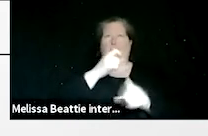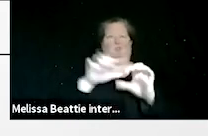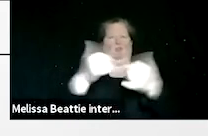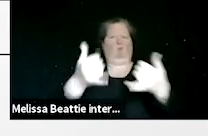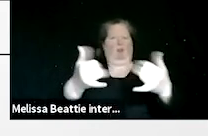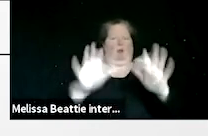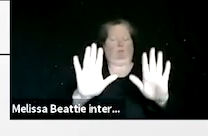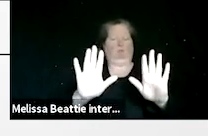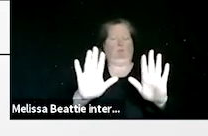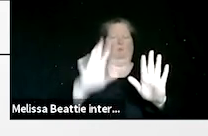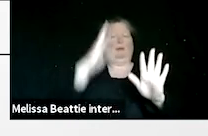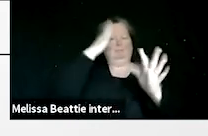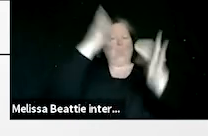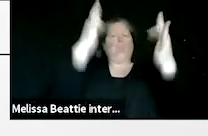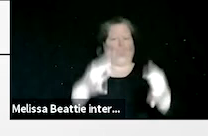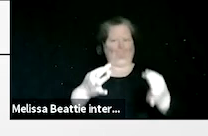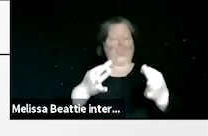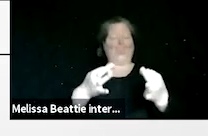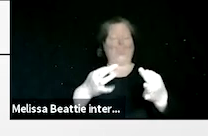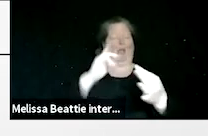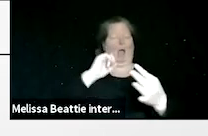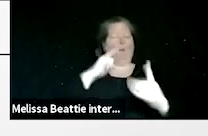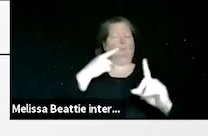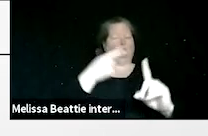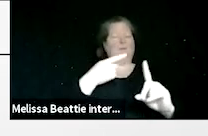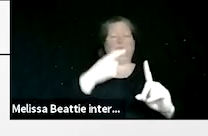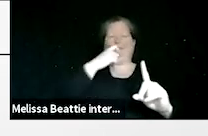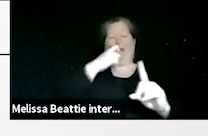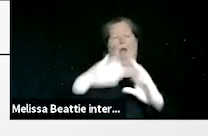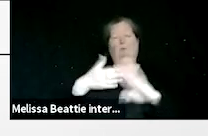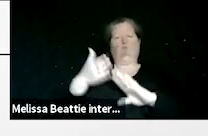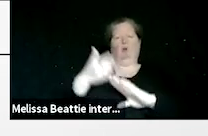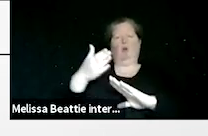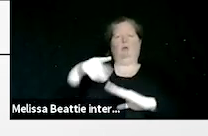decision that we did not want to run a fishing program with the amount of stress that we're